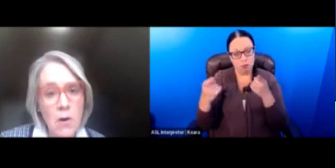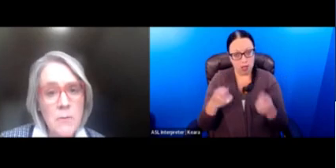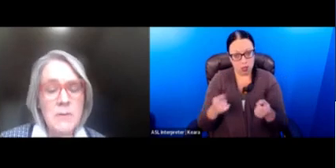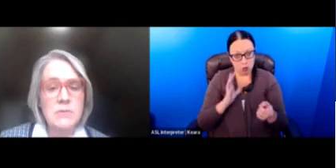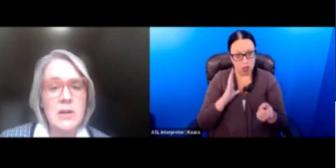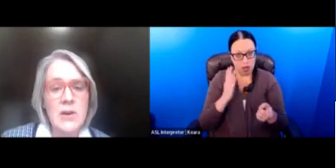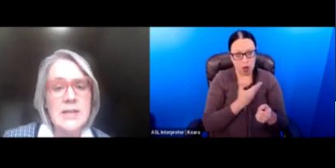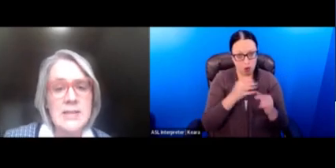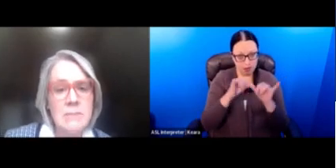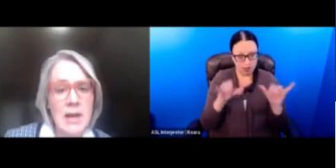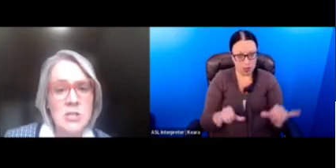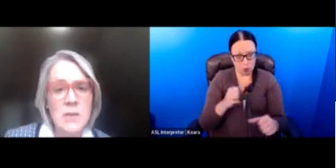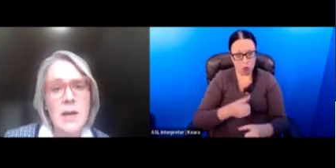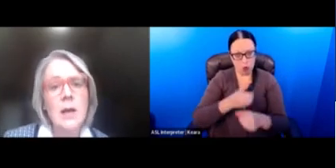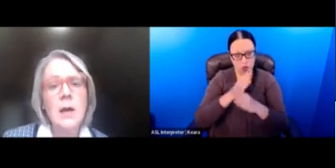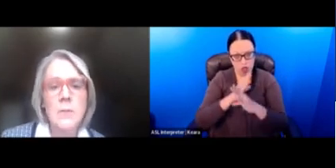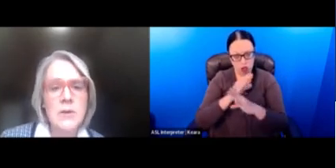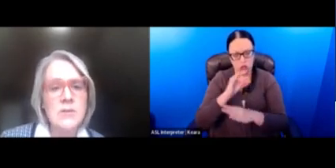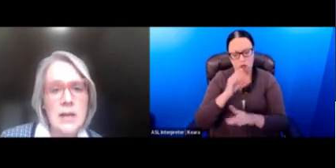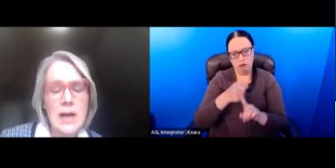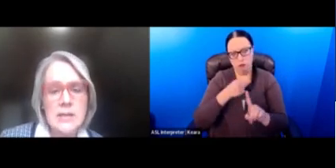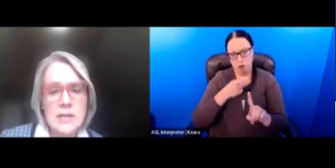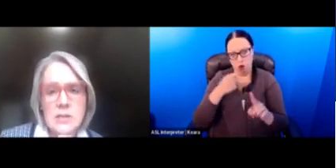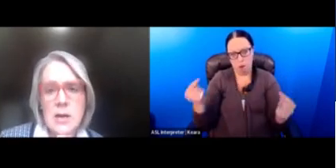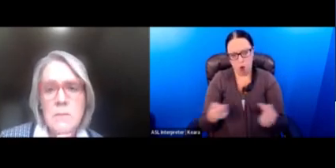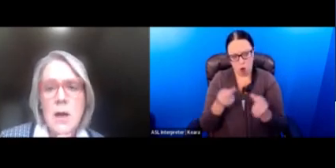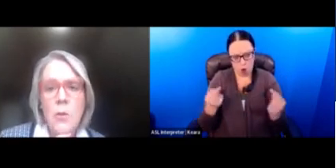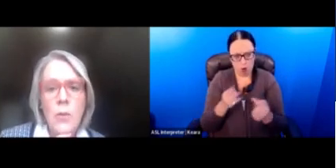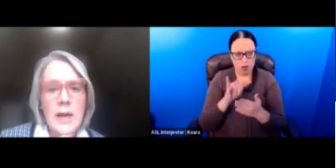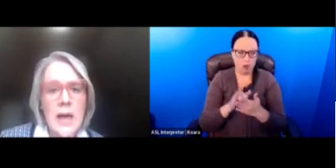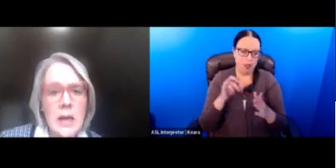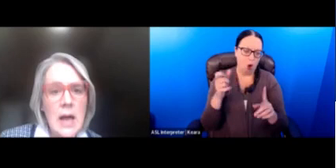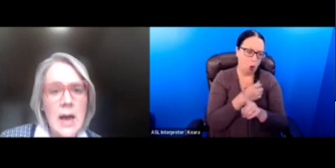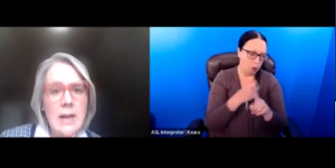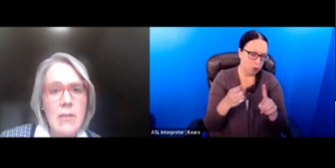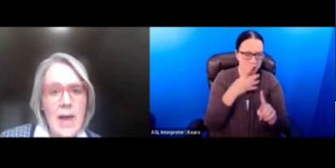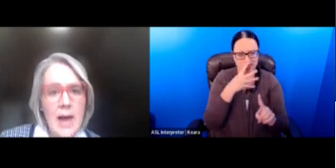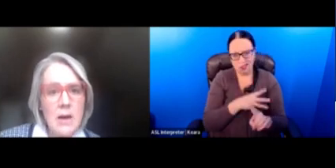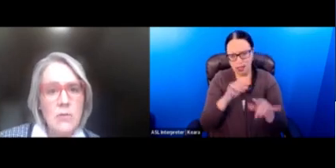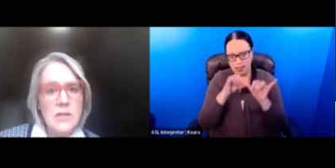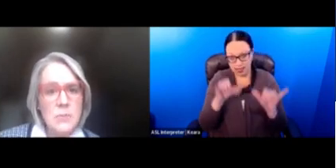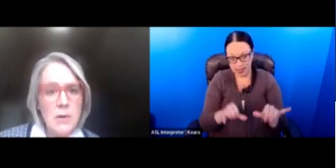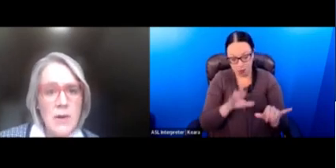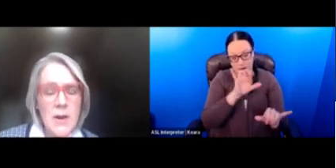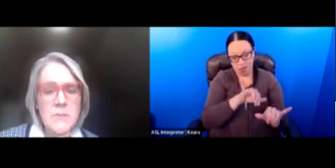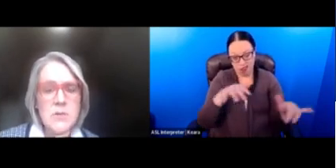that across programs, using Person Centered thinking concepts. And really the concept